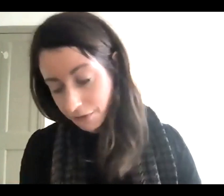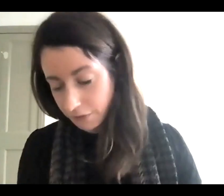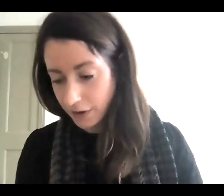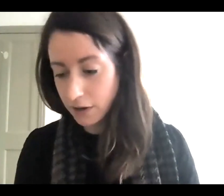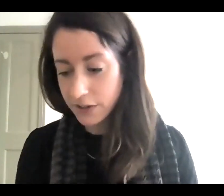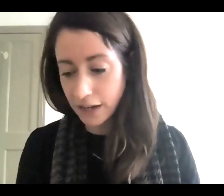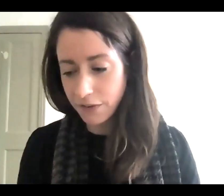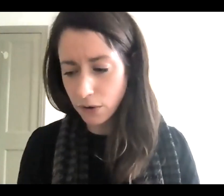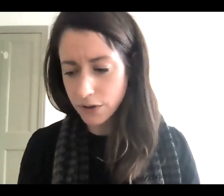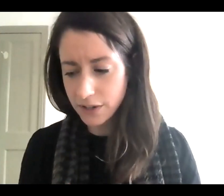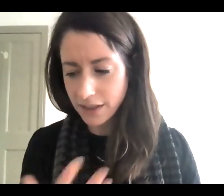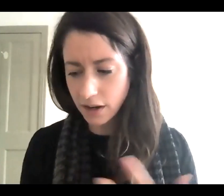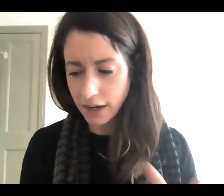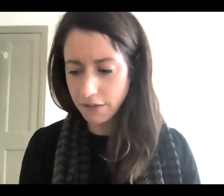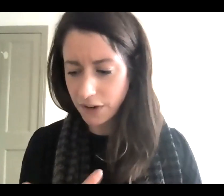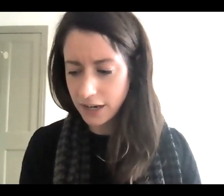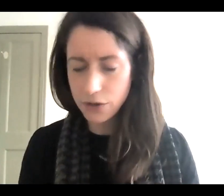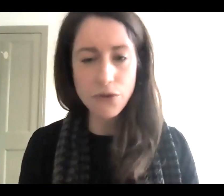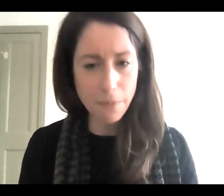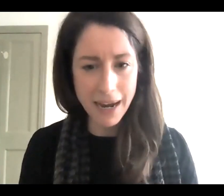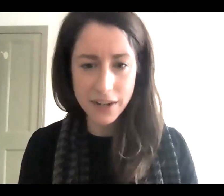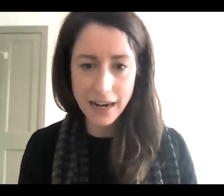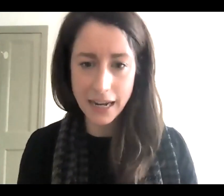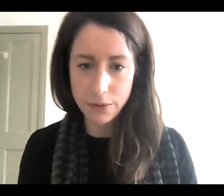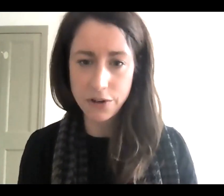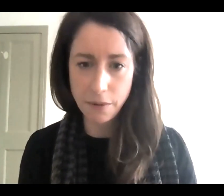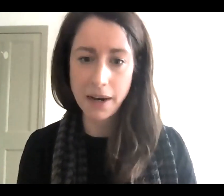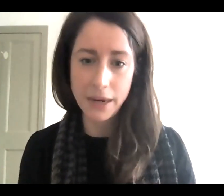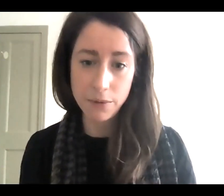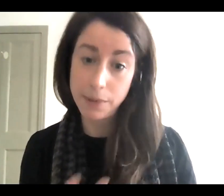fulfill herself, and also that the kind of ideogrammatic language of the play would be